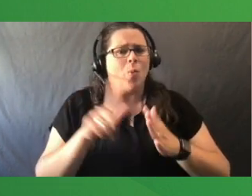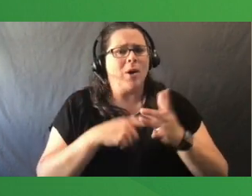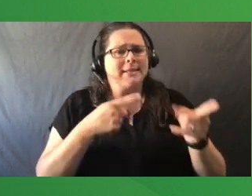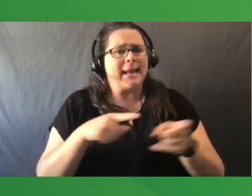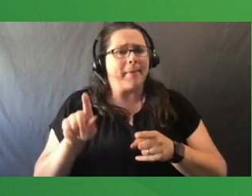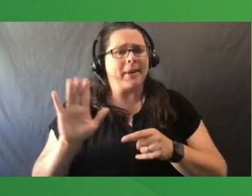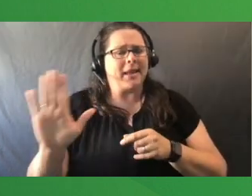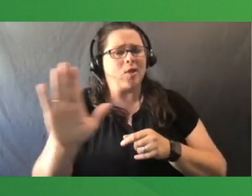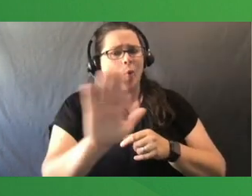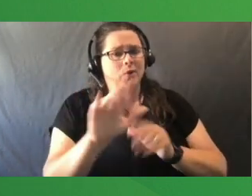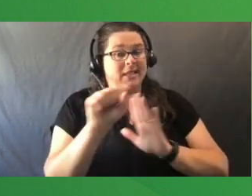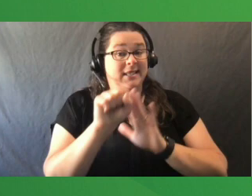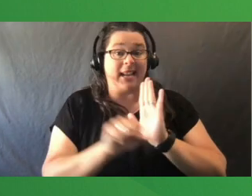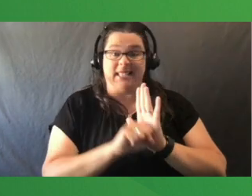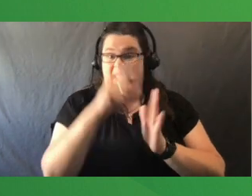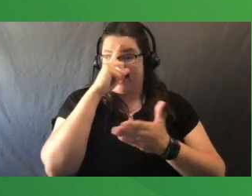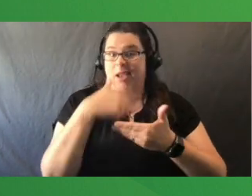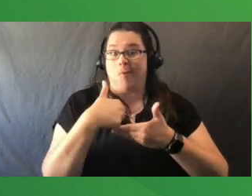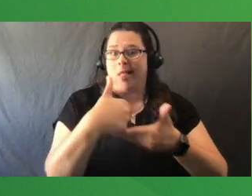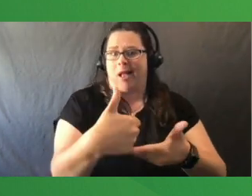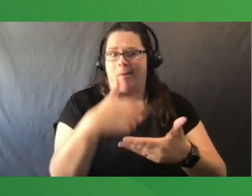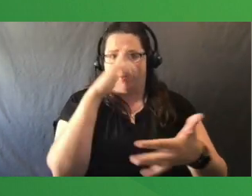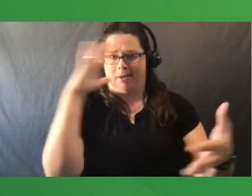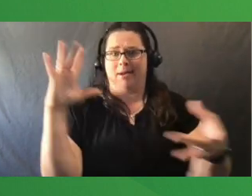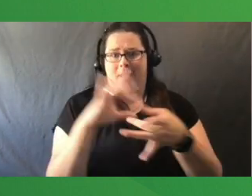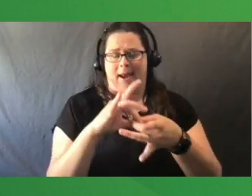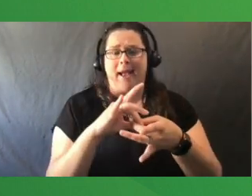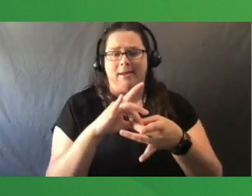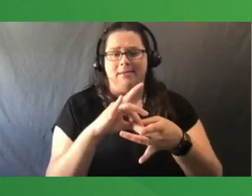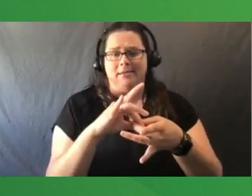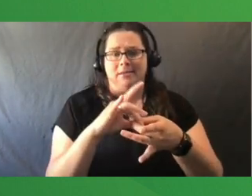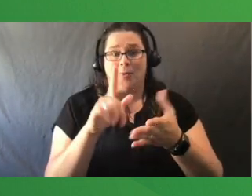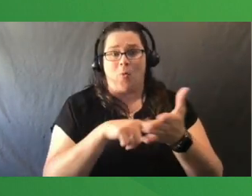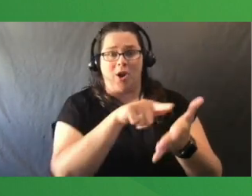that I think will help connect to what you all have been saying in the chat.